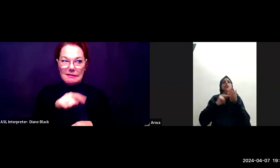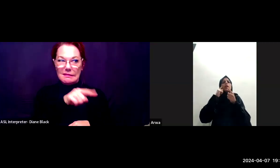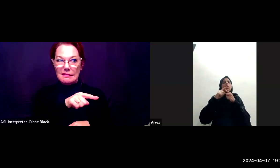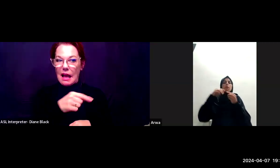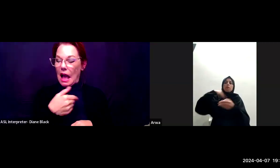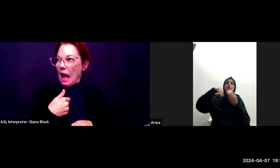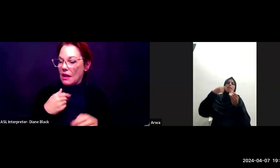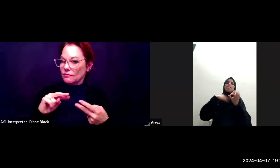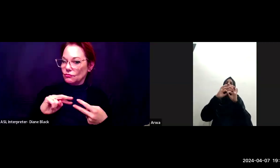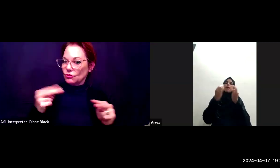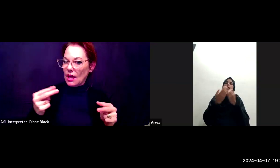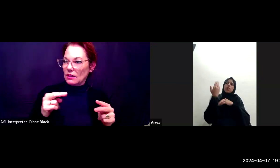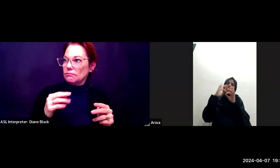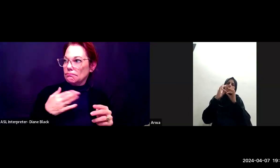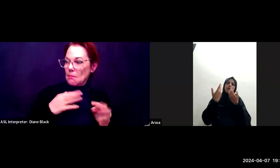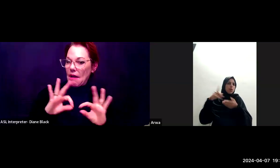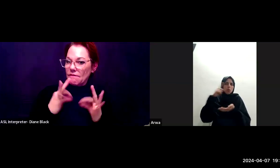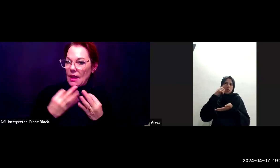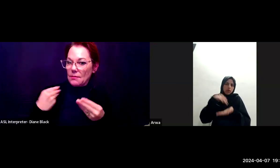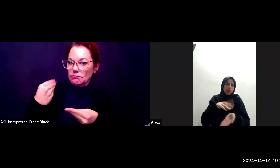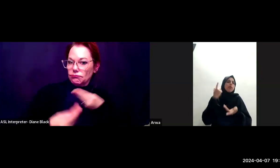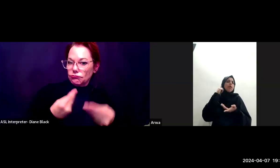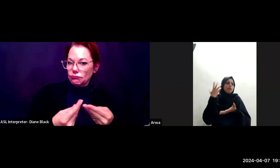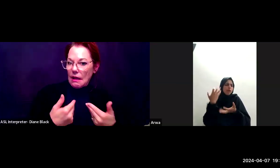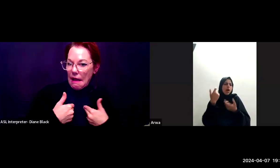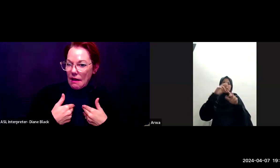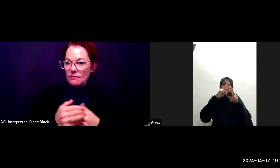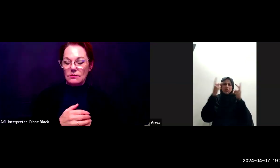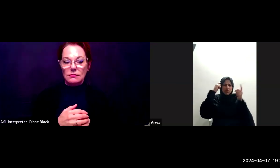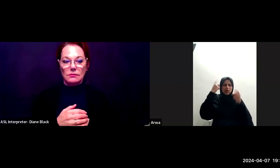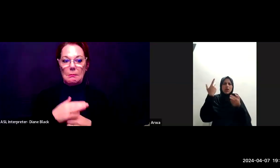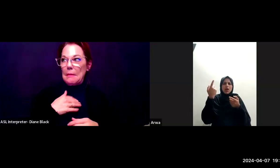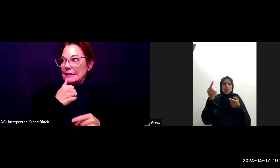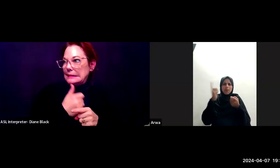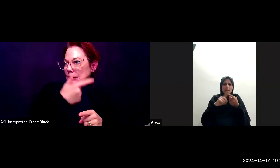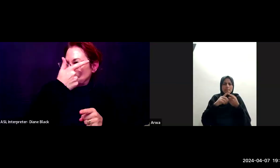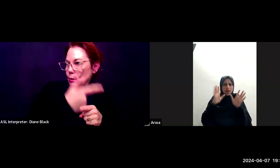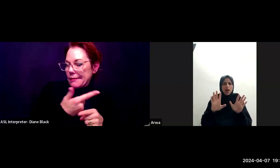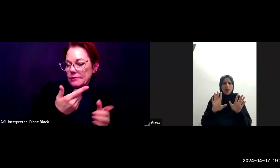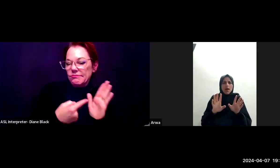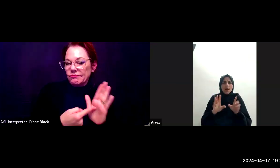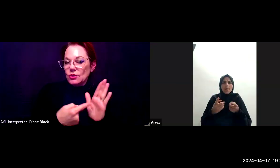Or they have immediate relative like a brother or sister affected. Will that cause any issue